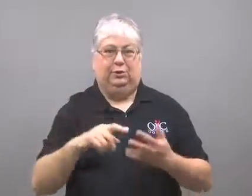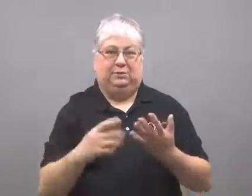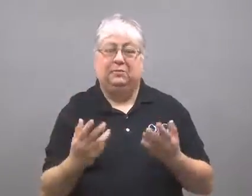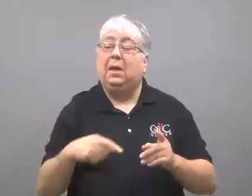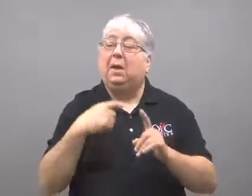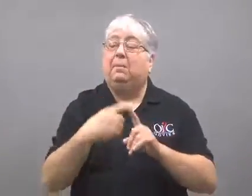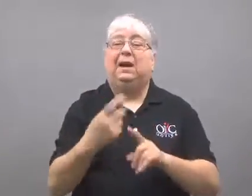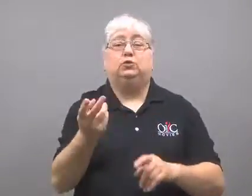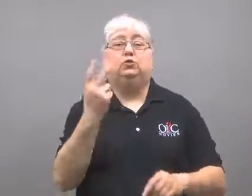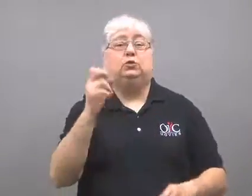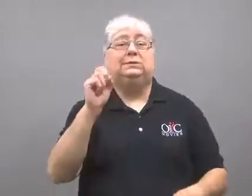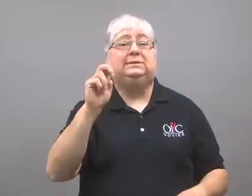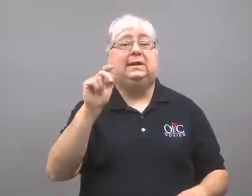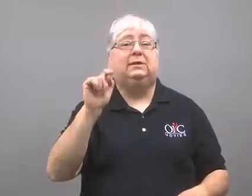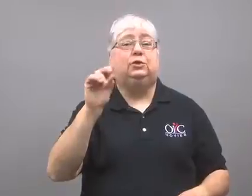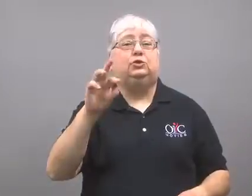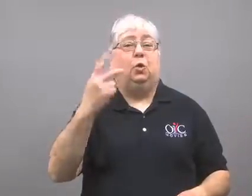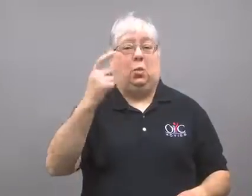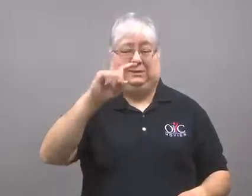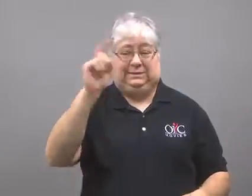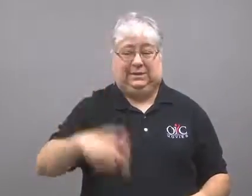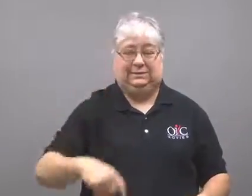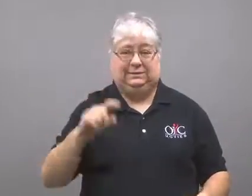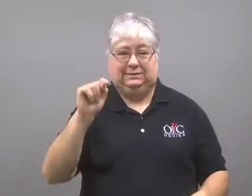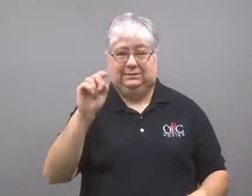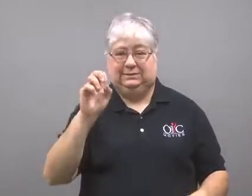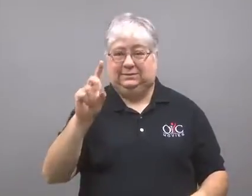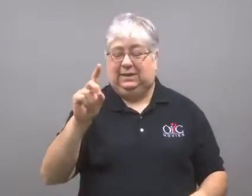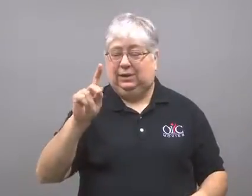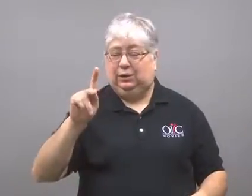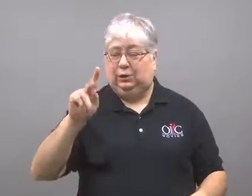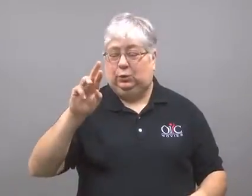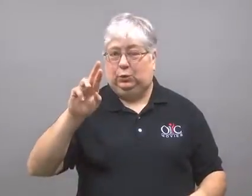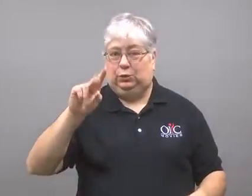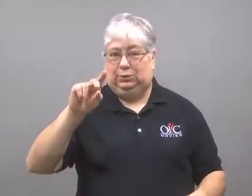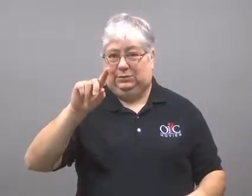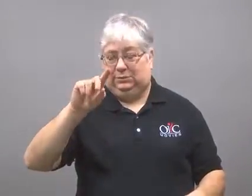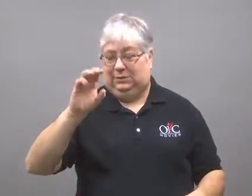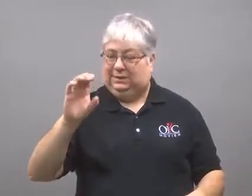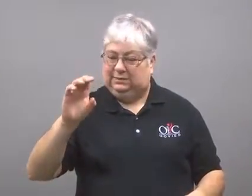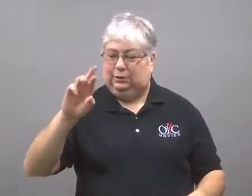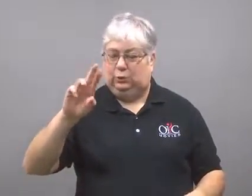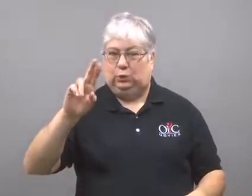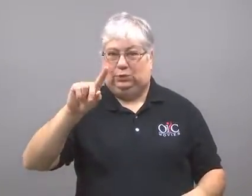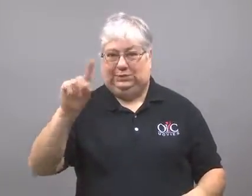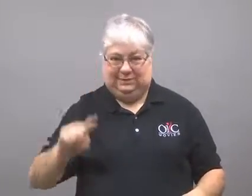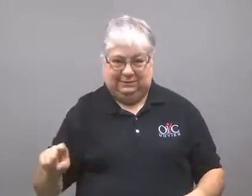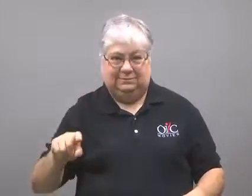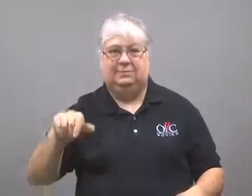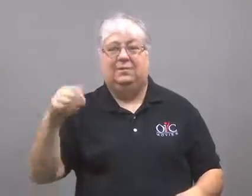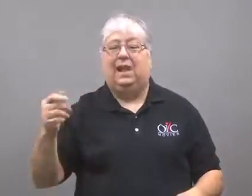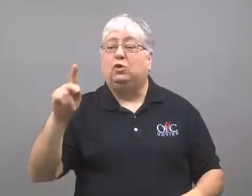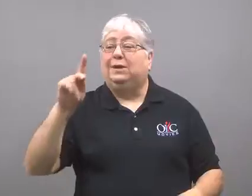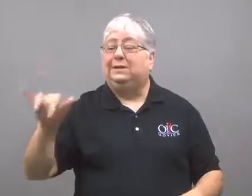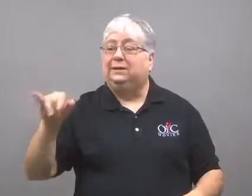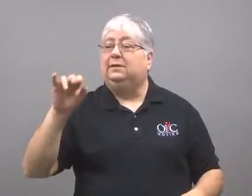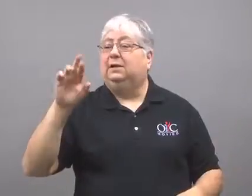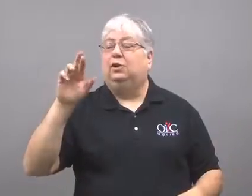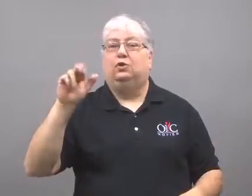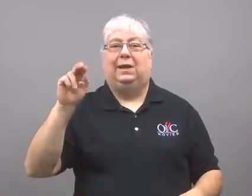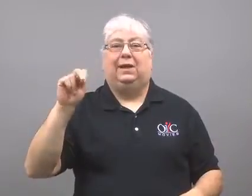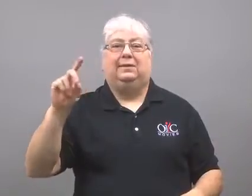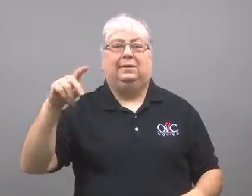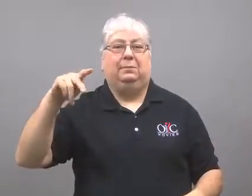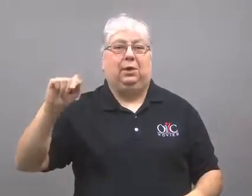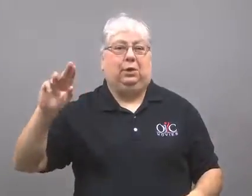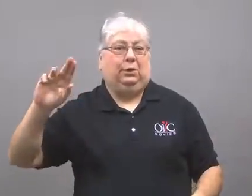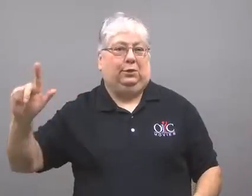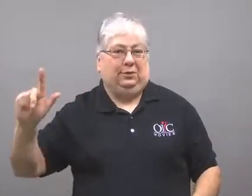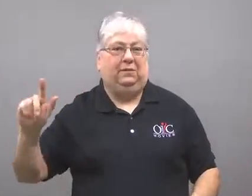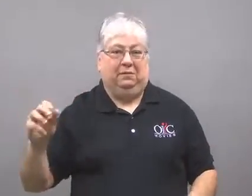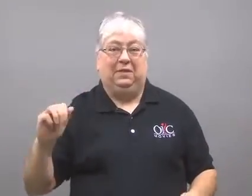There are also two senators, Ted Cruz of Texas, and Rand Paul of Kentucky.